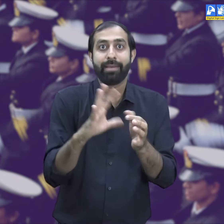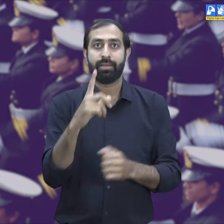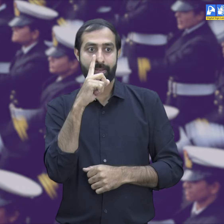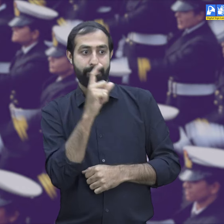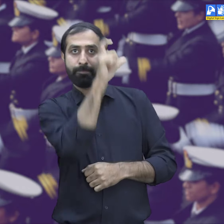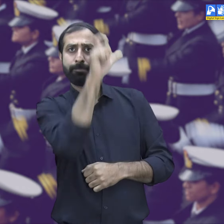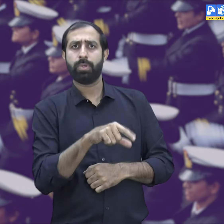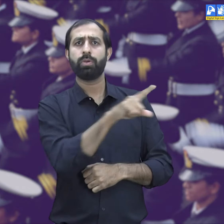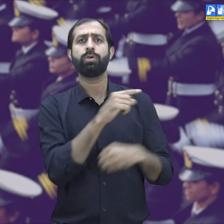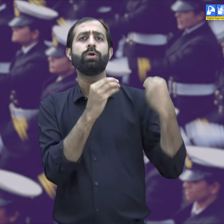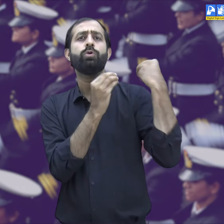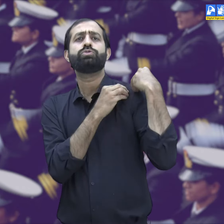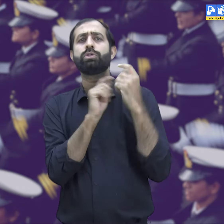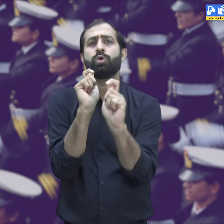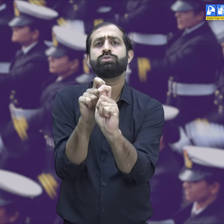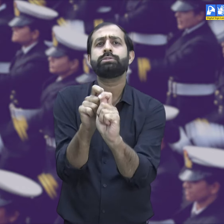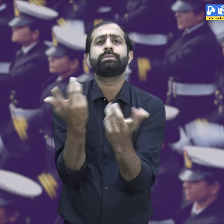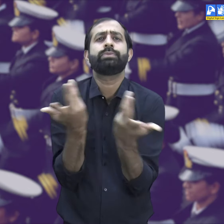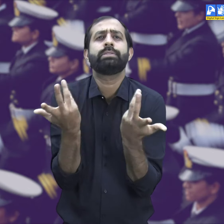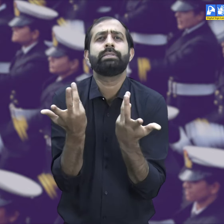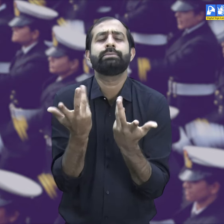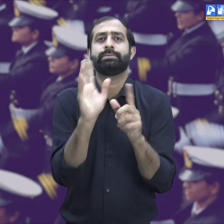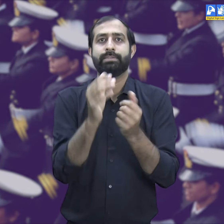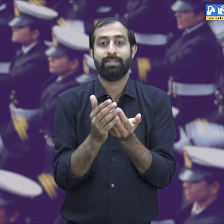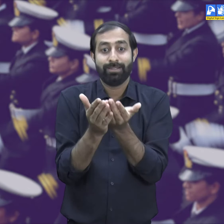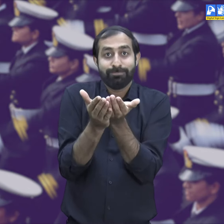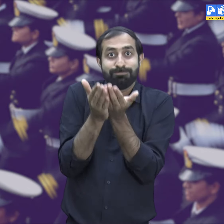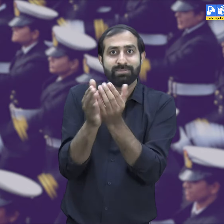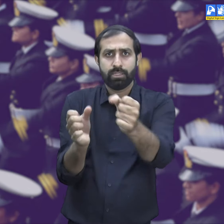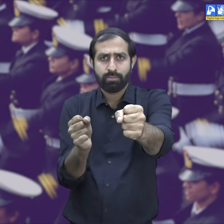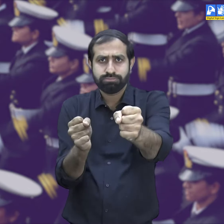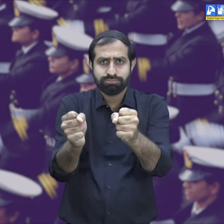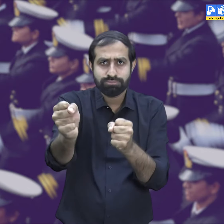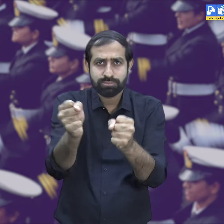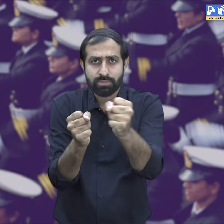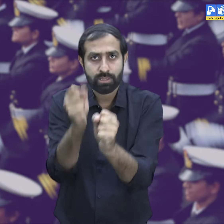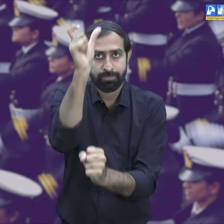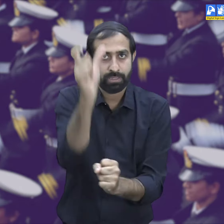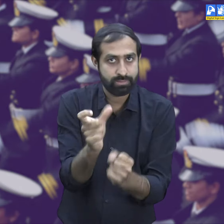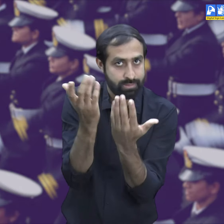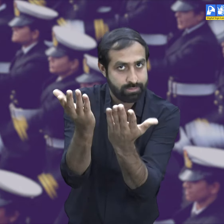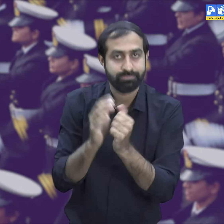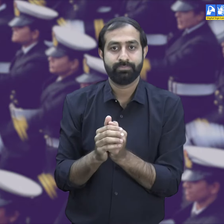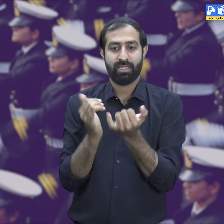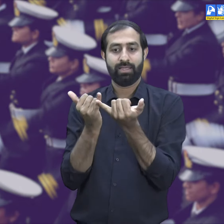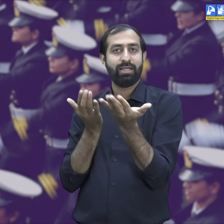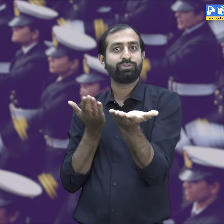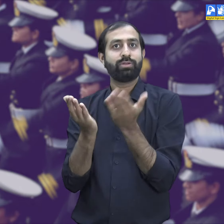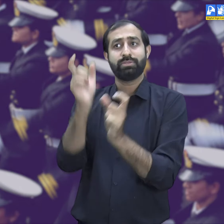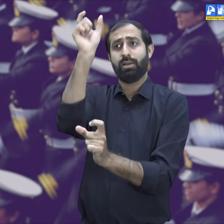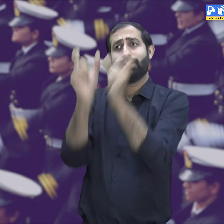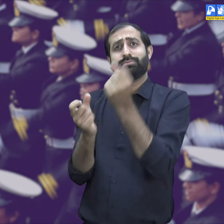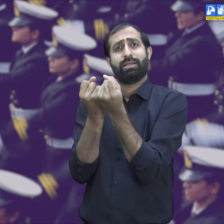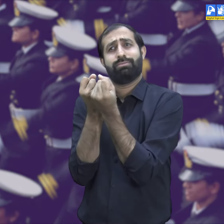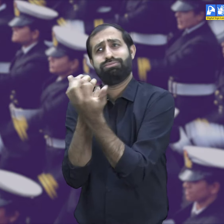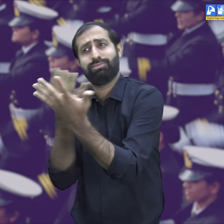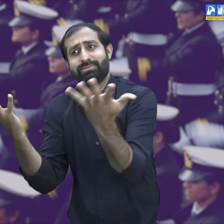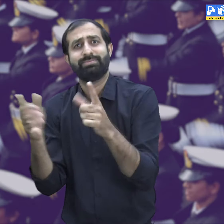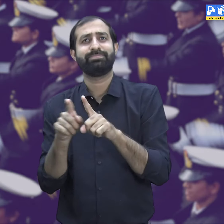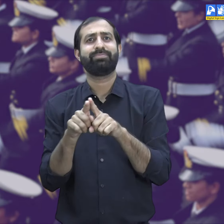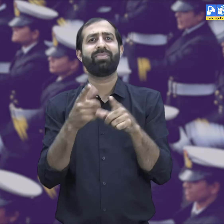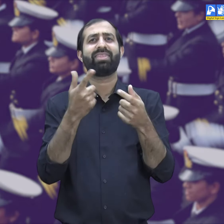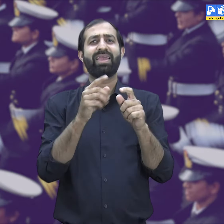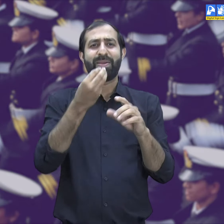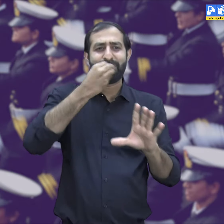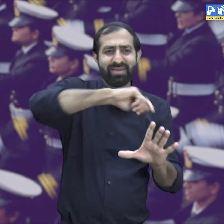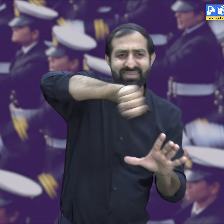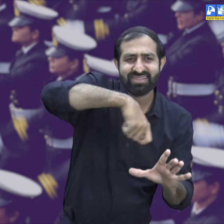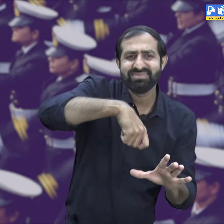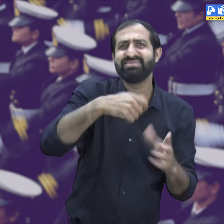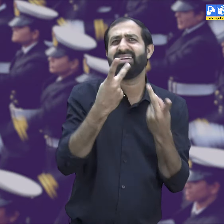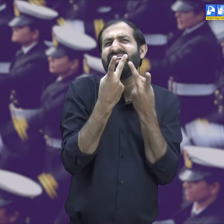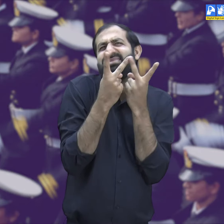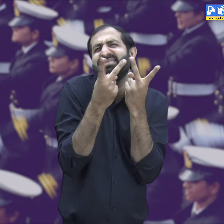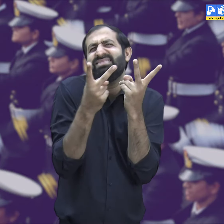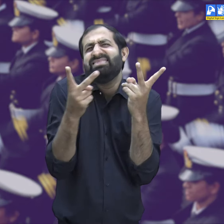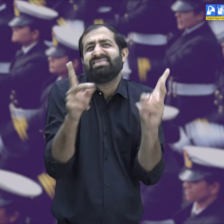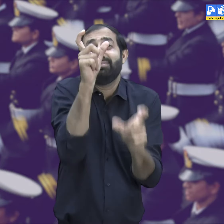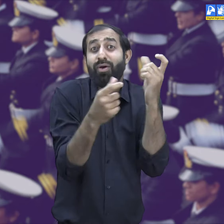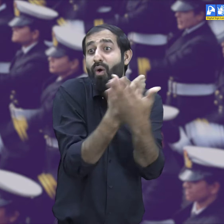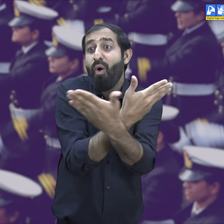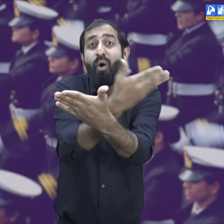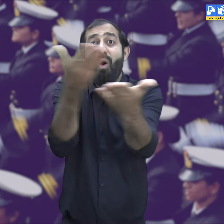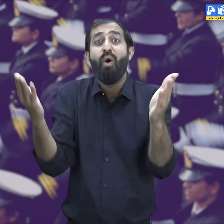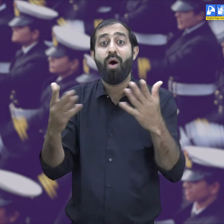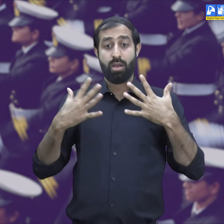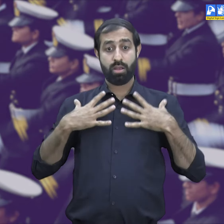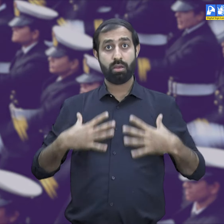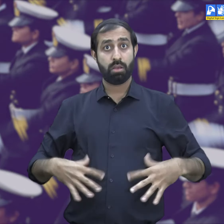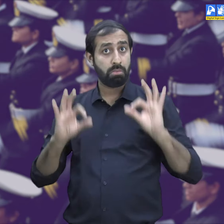There it is my responsibility to make sure that everybody on the ship stays fit and healthy.